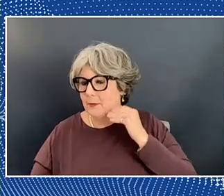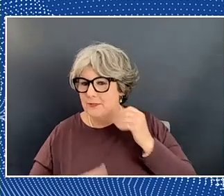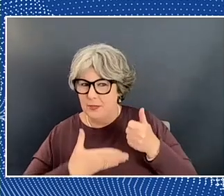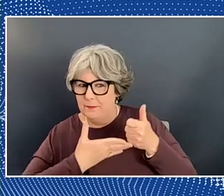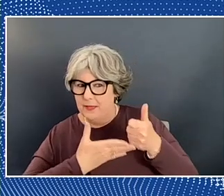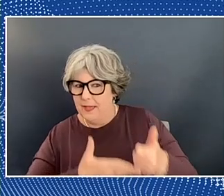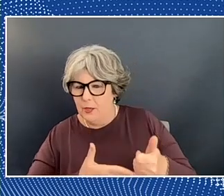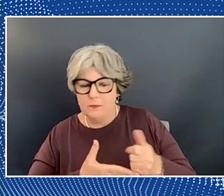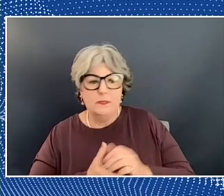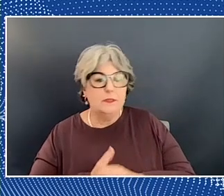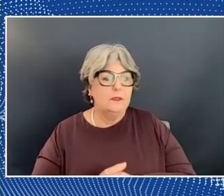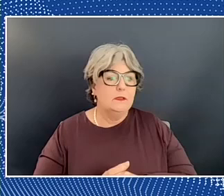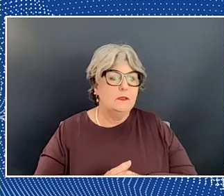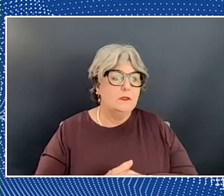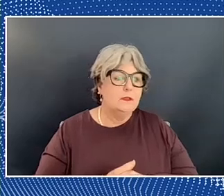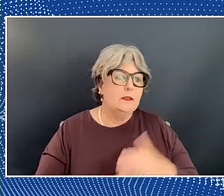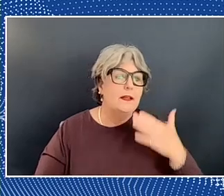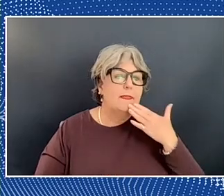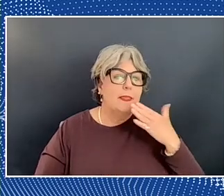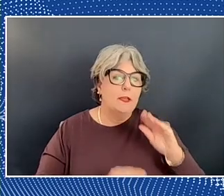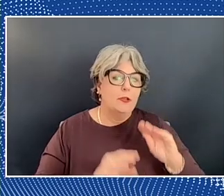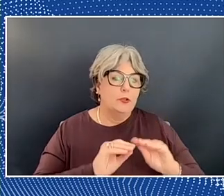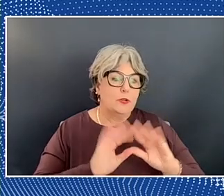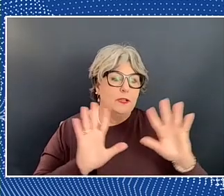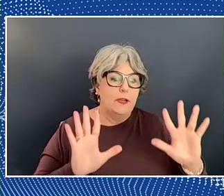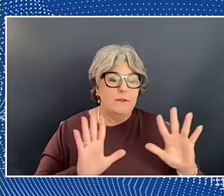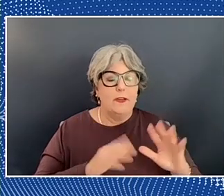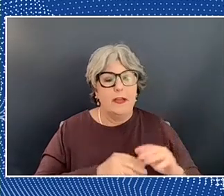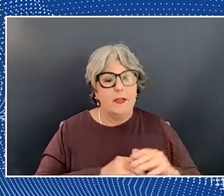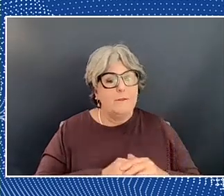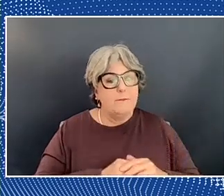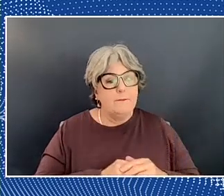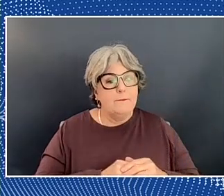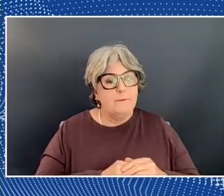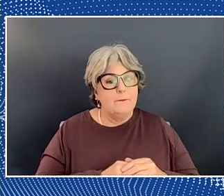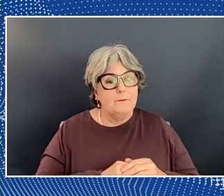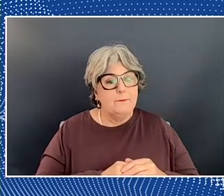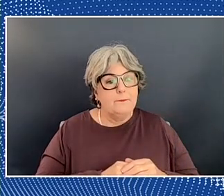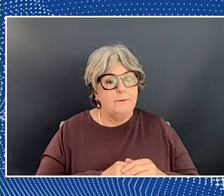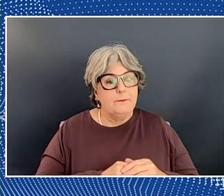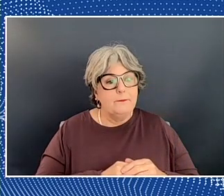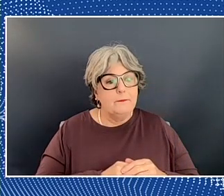No, thank you. And just to clarify, the predictive model is going to be used both for part B and for part C?